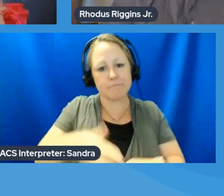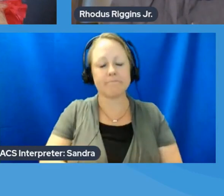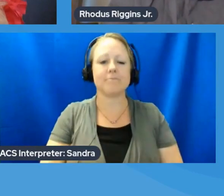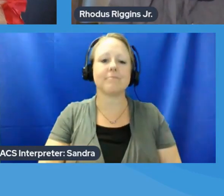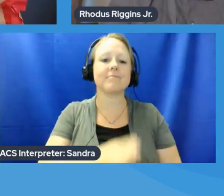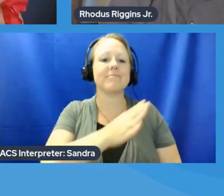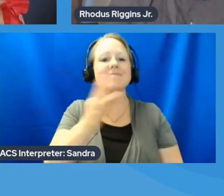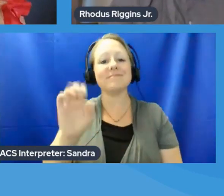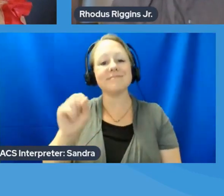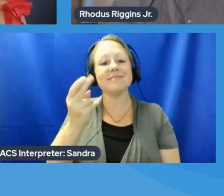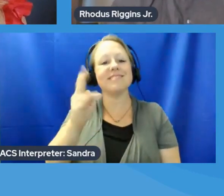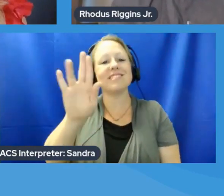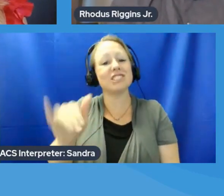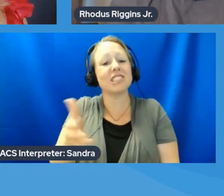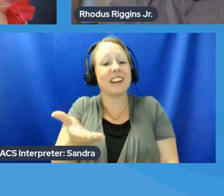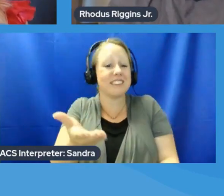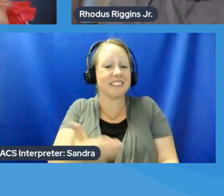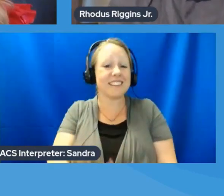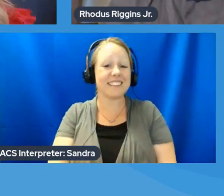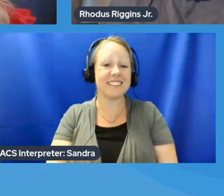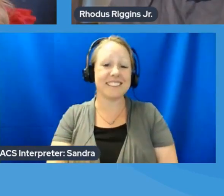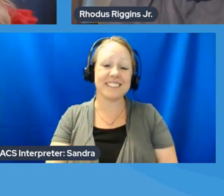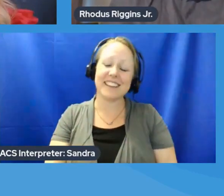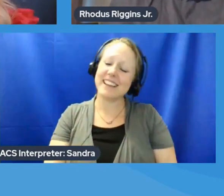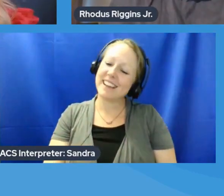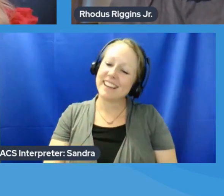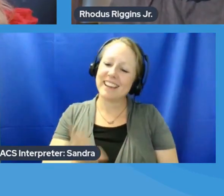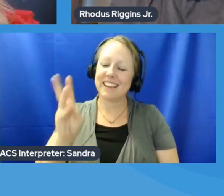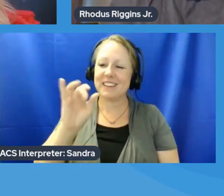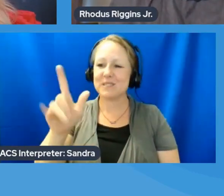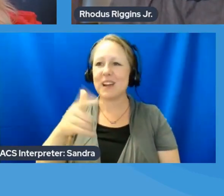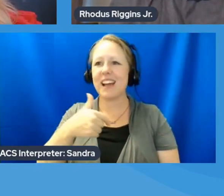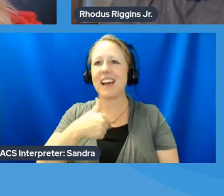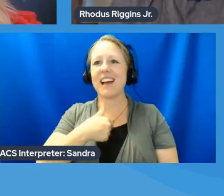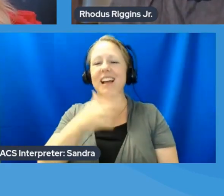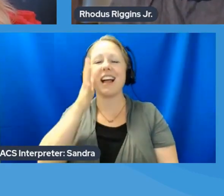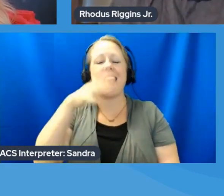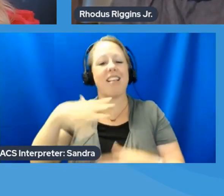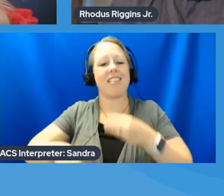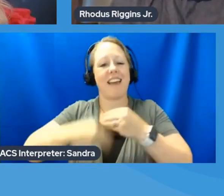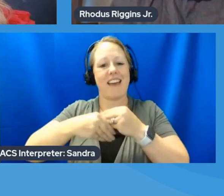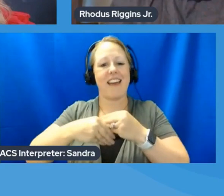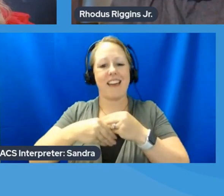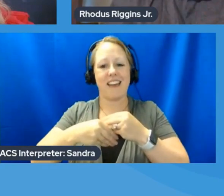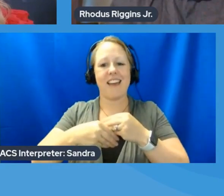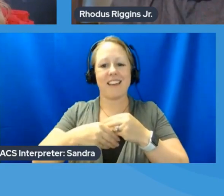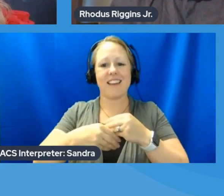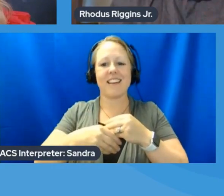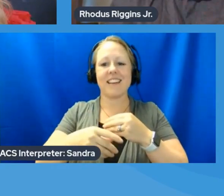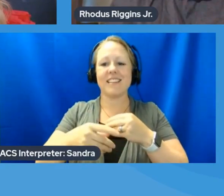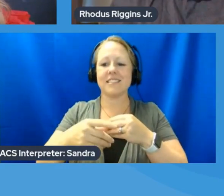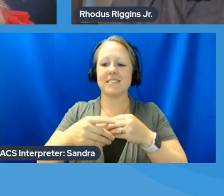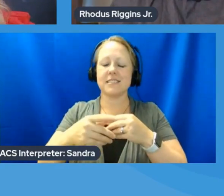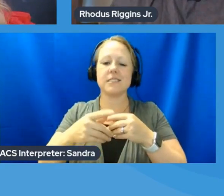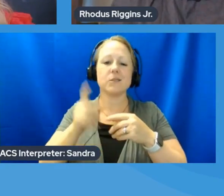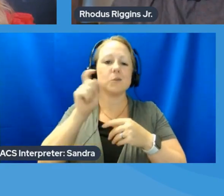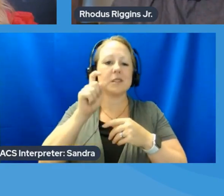Take us home here on this one. Well, I'll just add that, in addition to building capacity of states and programs